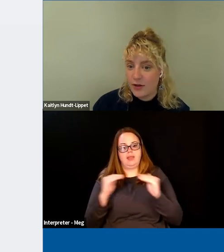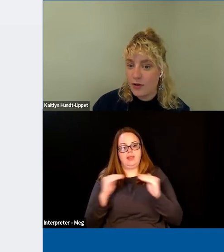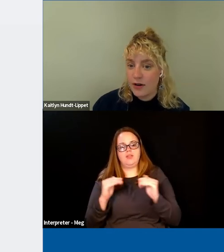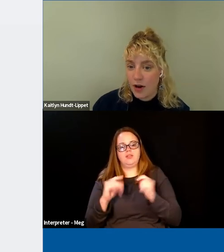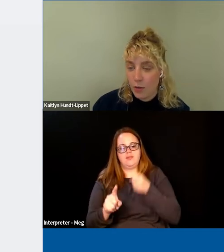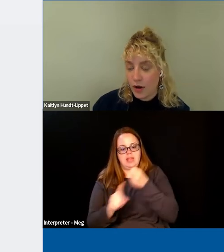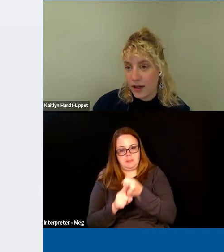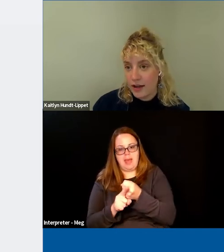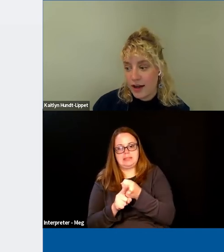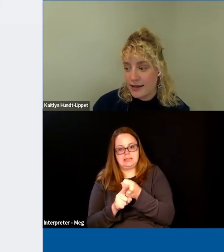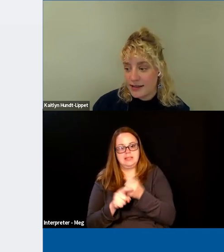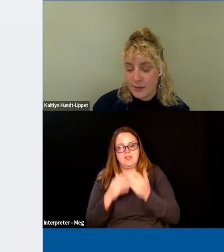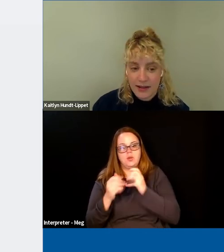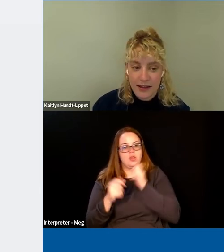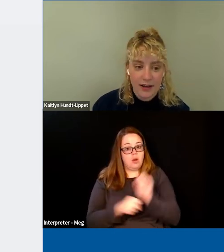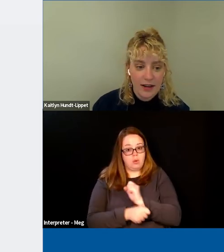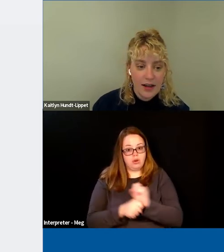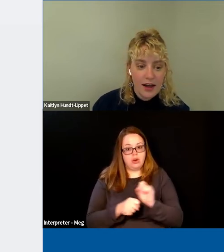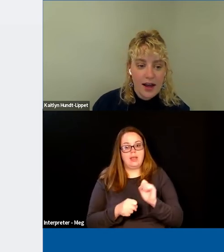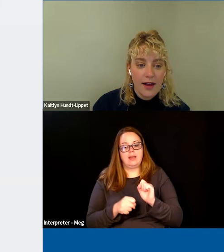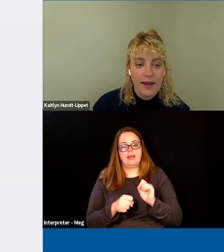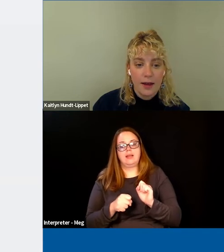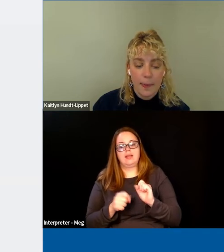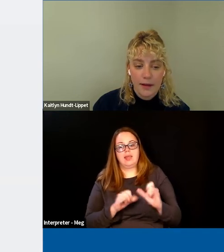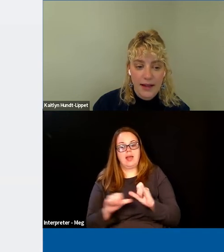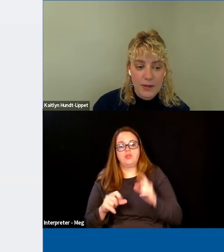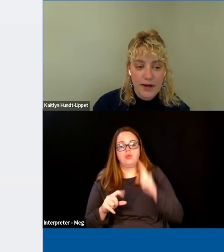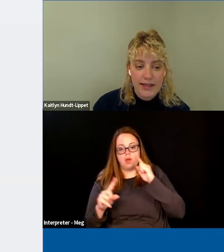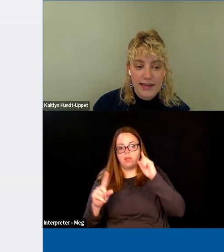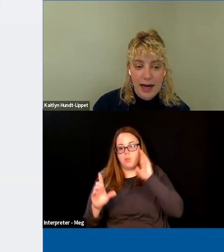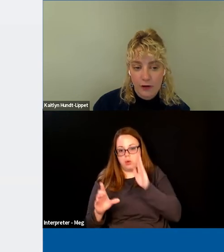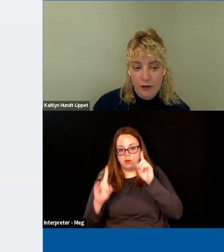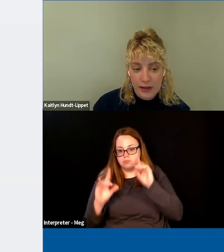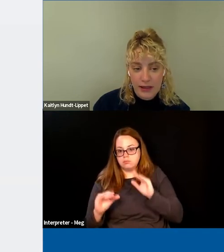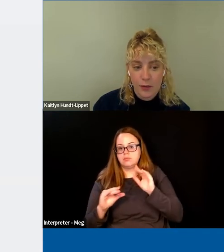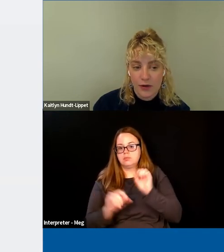even though they're not working as expected. And then the last one is how frequently